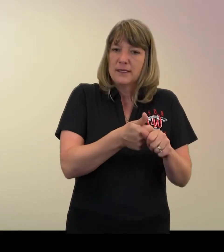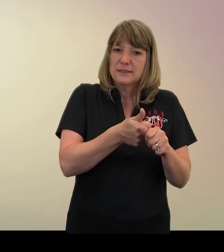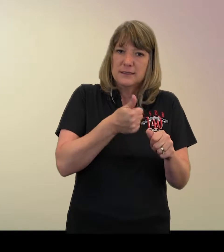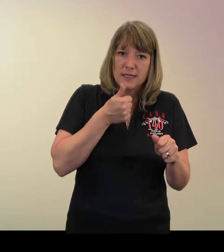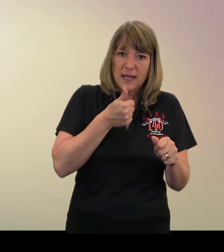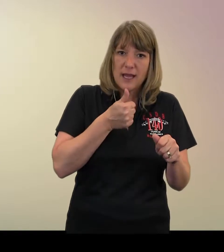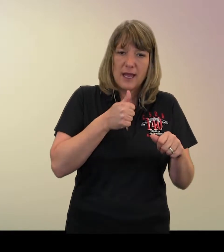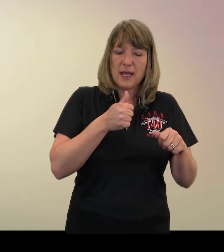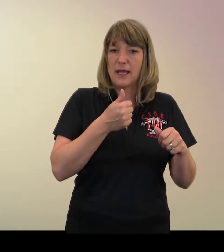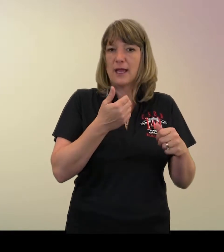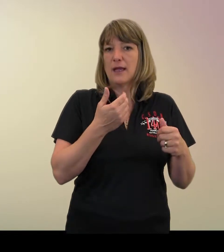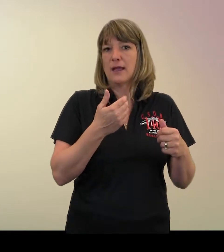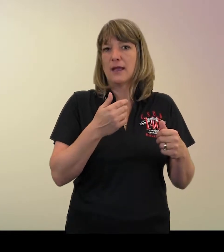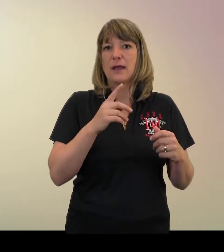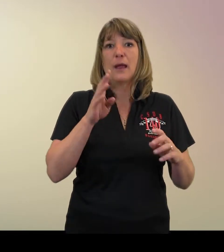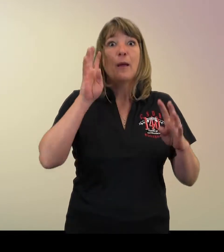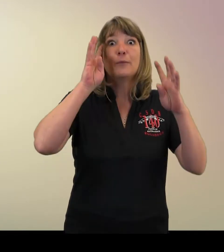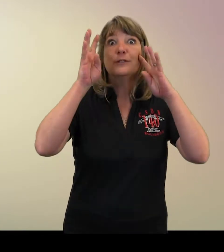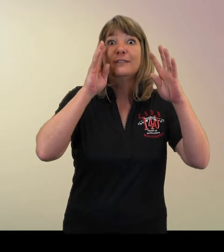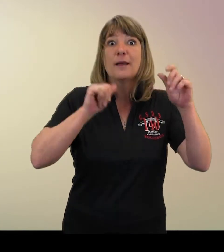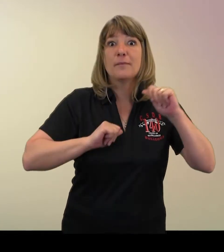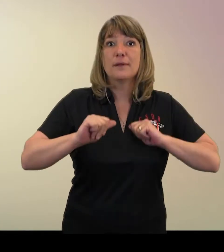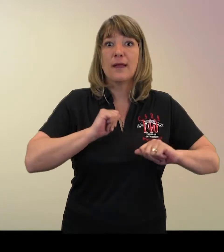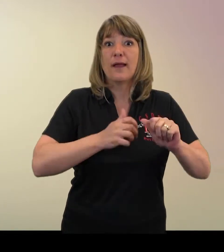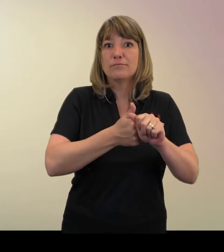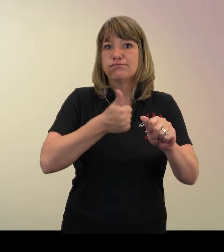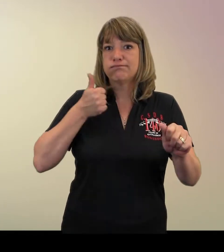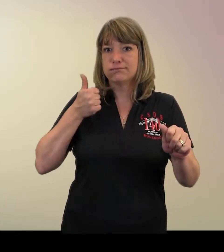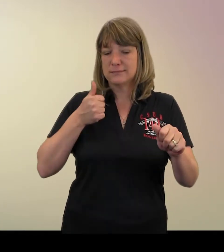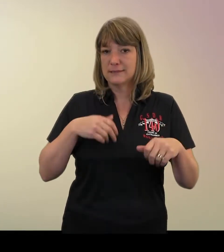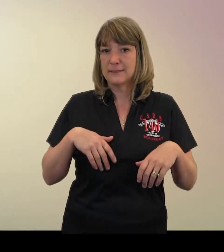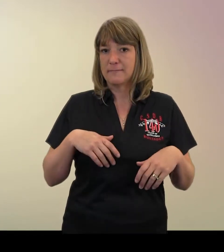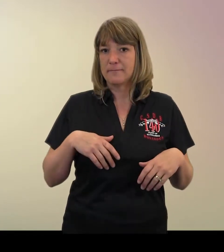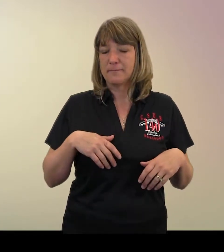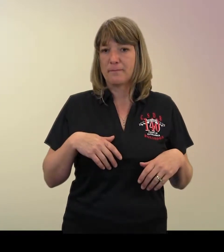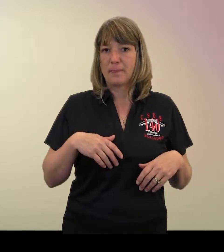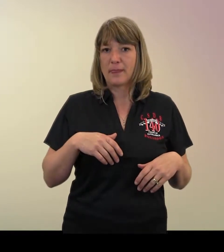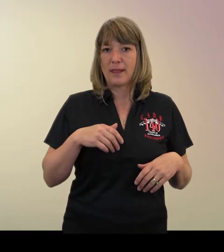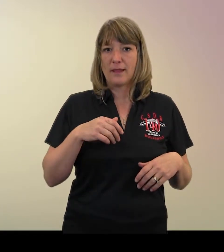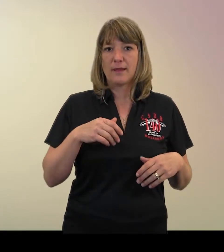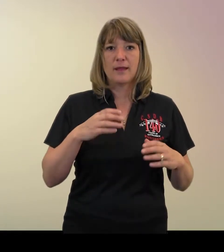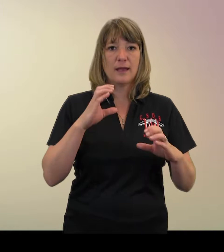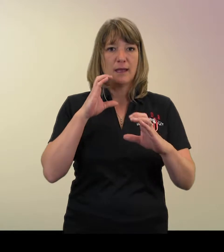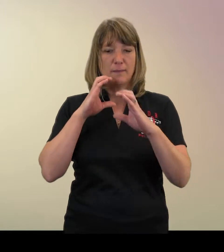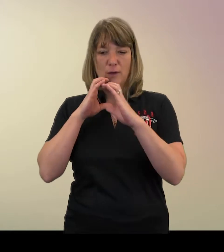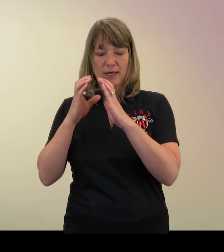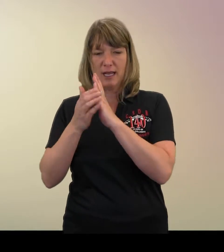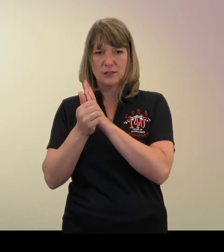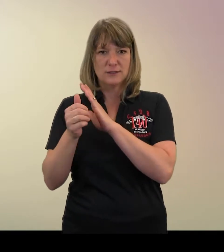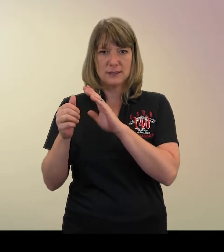delays in the acquisition of pretend play skills. They're not consistent with their communication skills